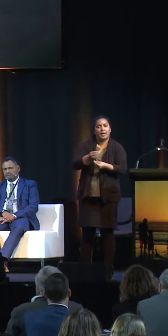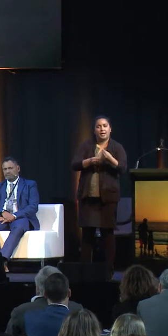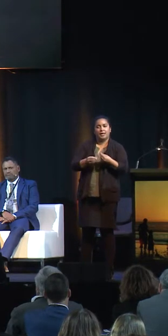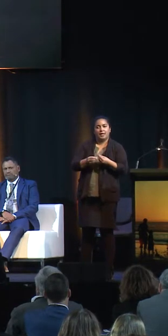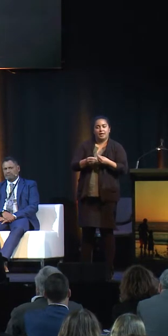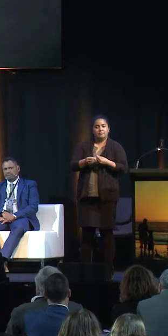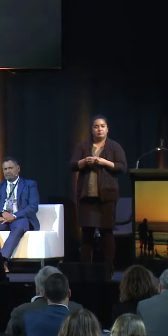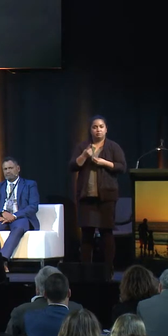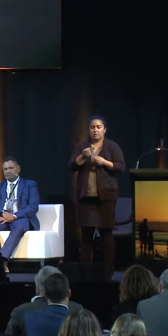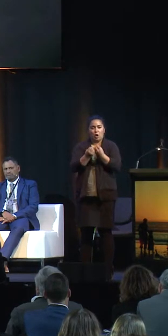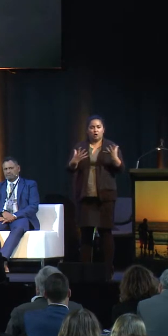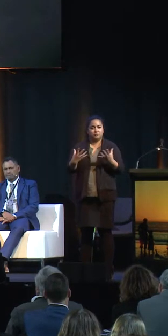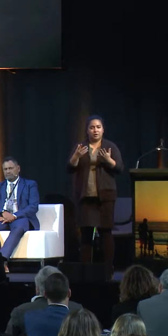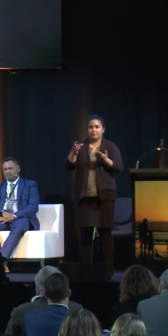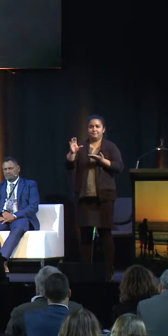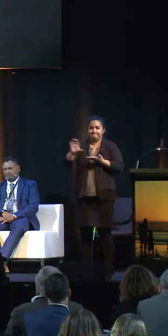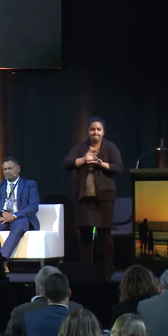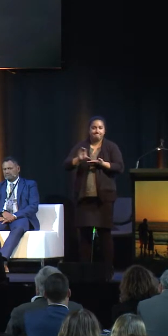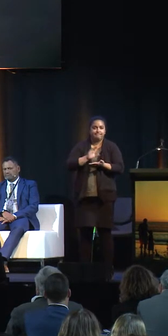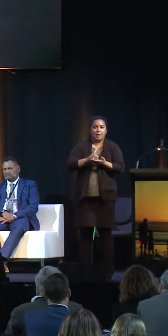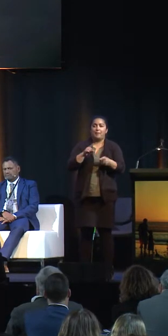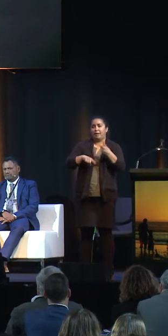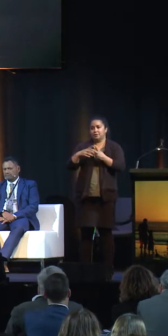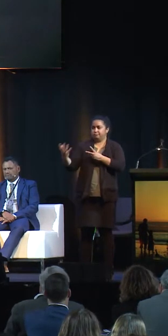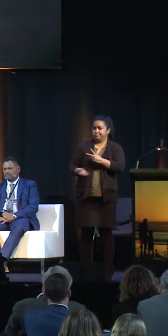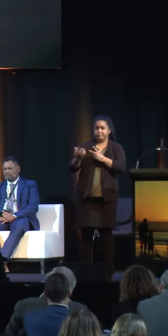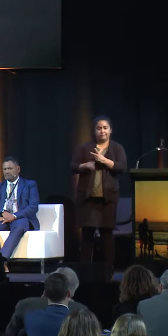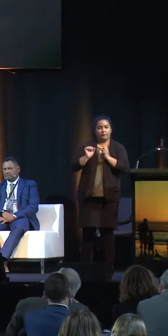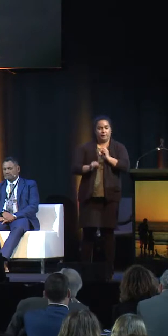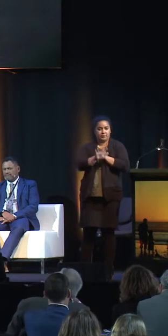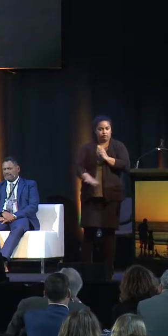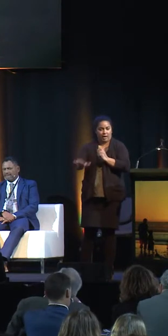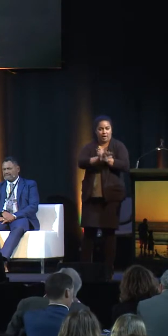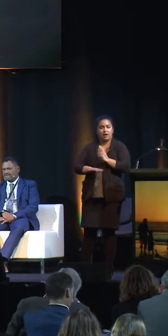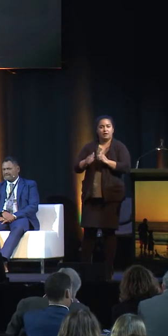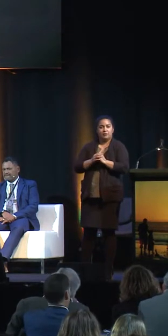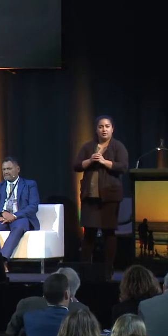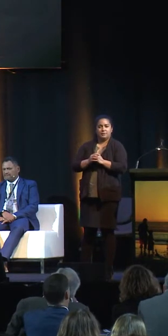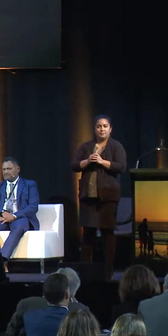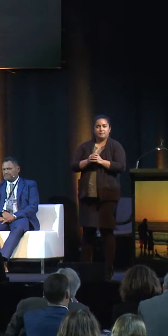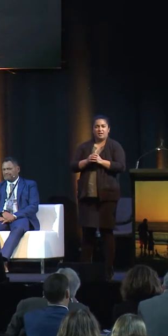per annum comes out of the food and fibre industry and it employs over 10,000 people,